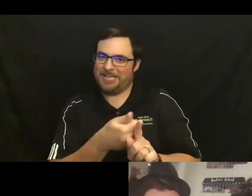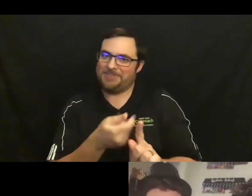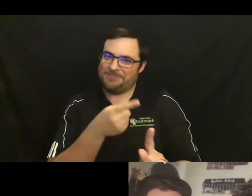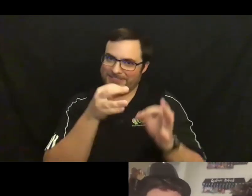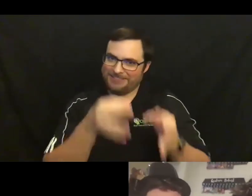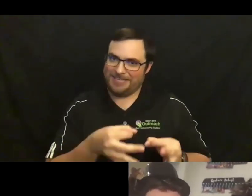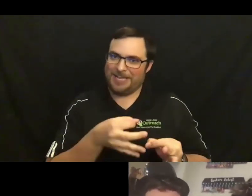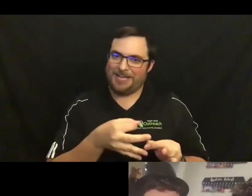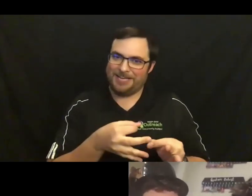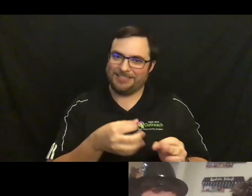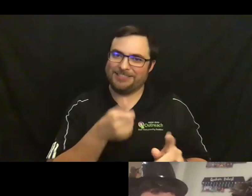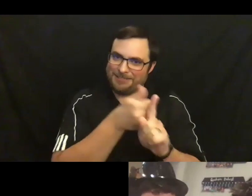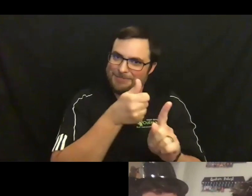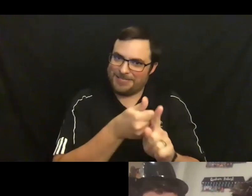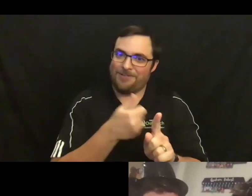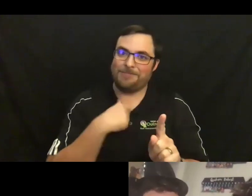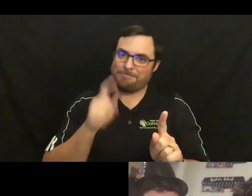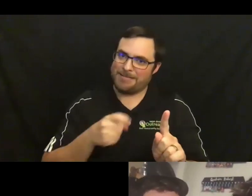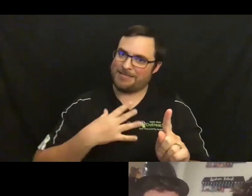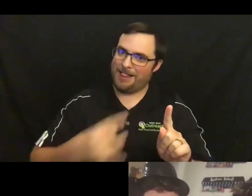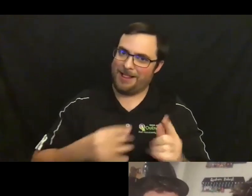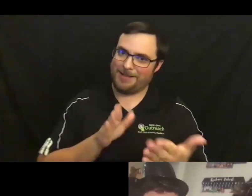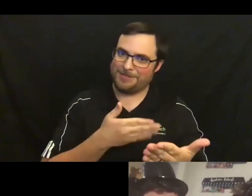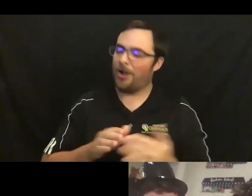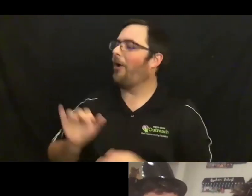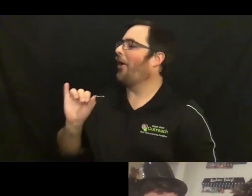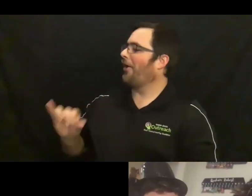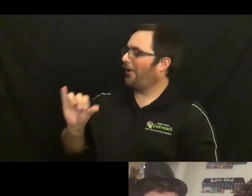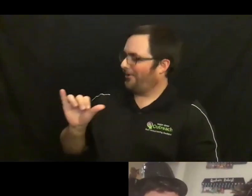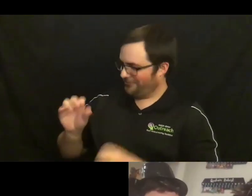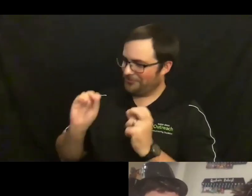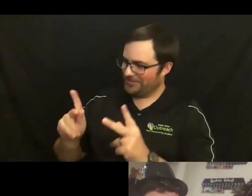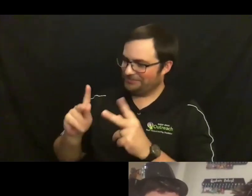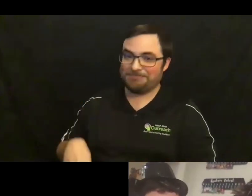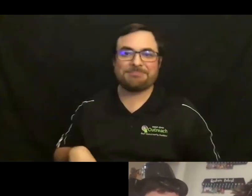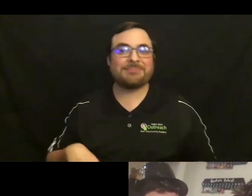song he likes. Jen: Gotcha and then Liam, there was a comment